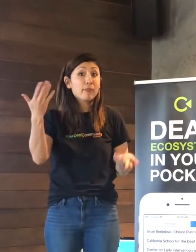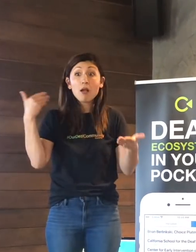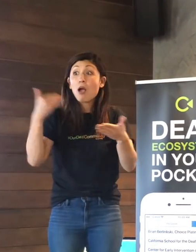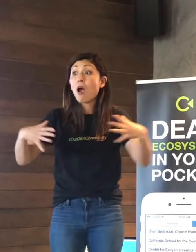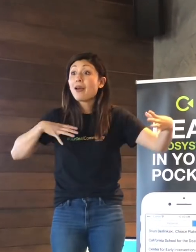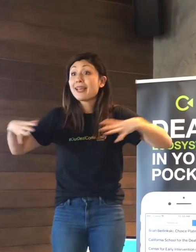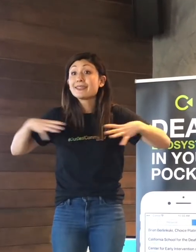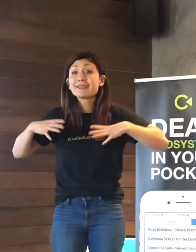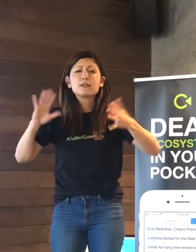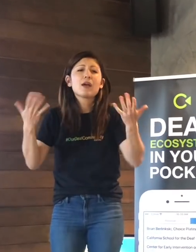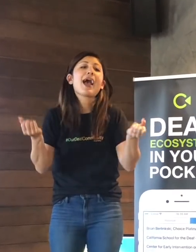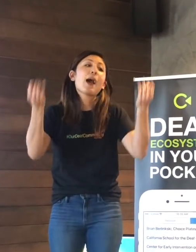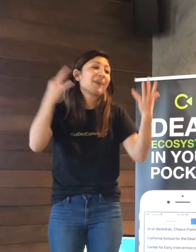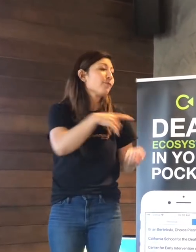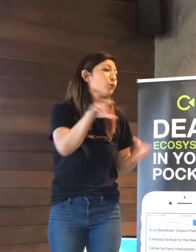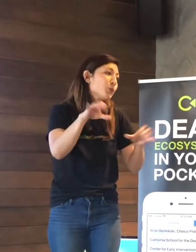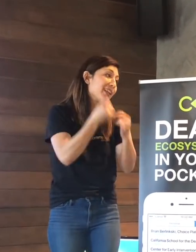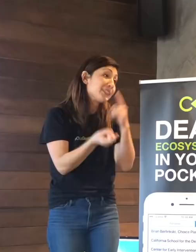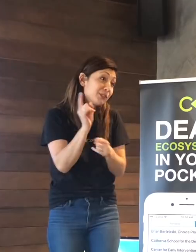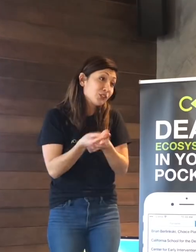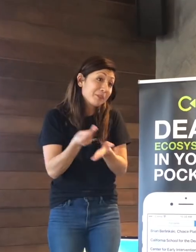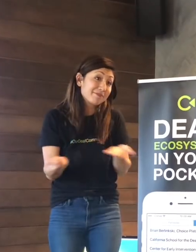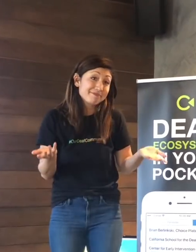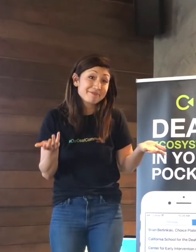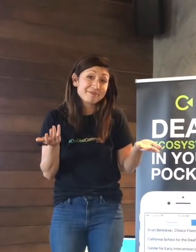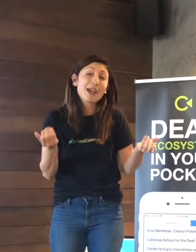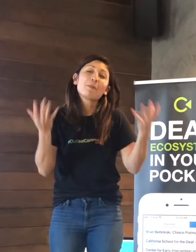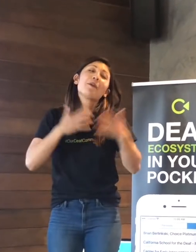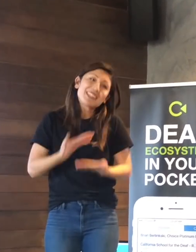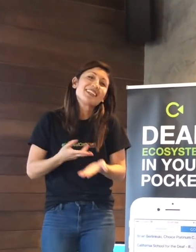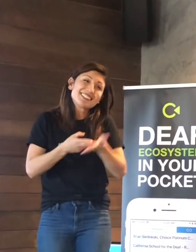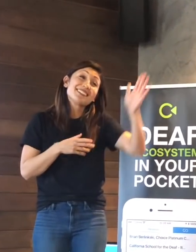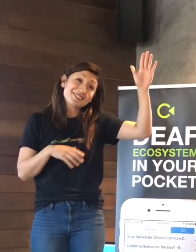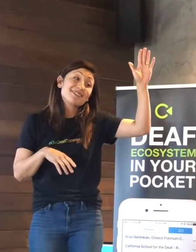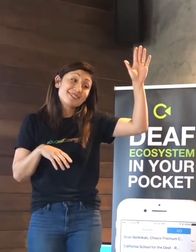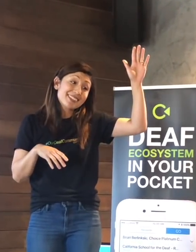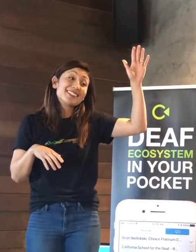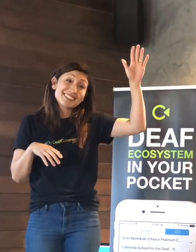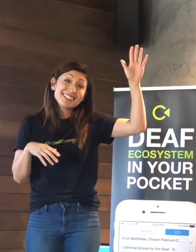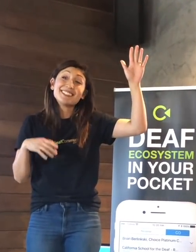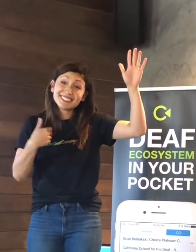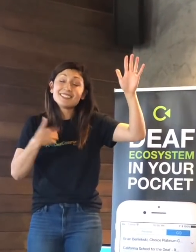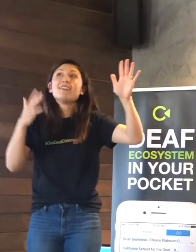When the holidays are upcoming, how many of you do last-minute shopping? Admit it, come on, raise your hands.